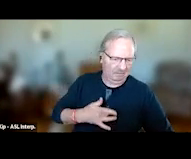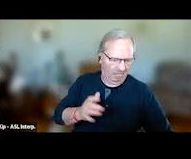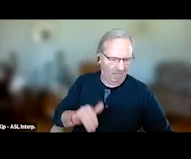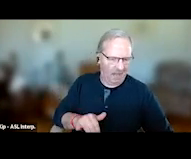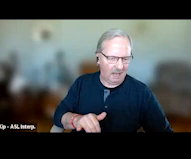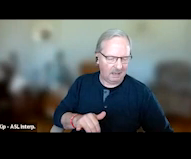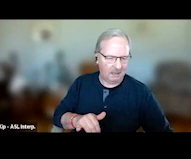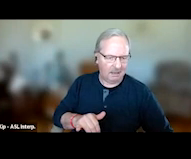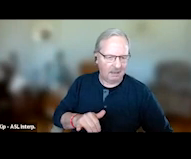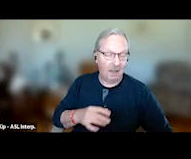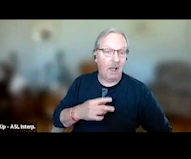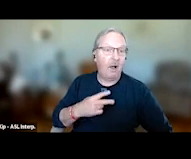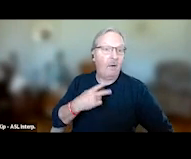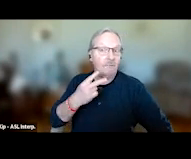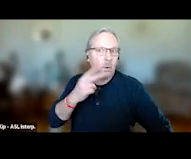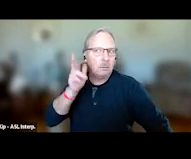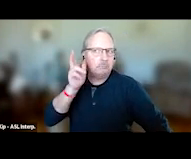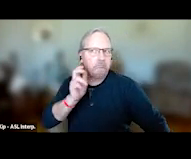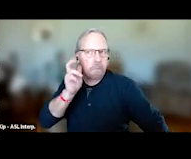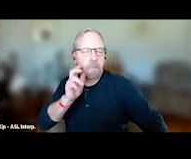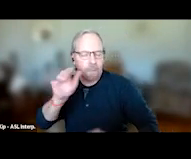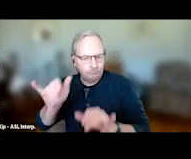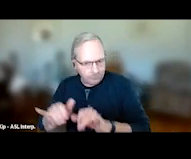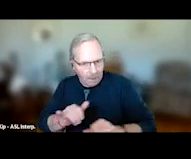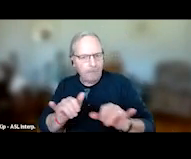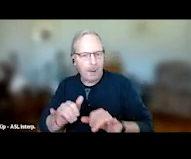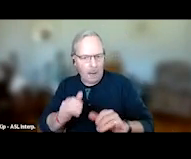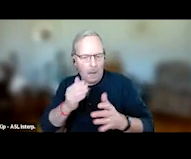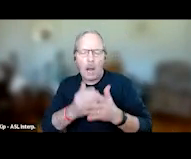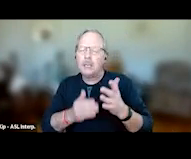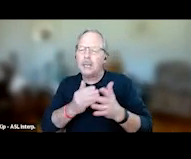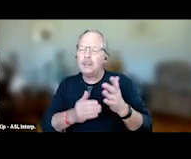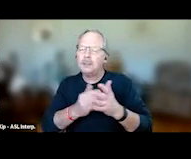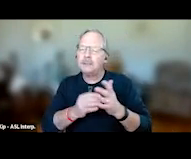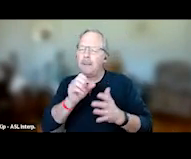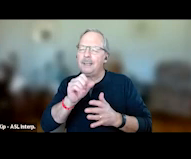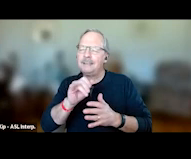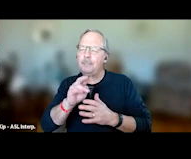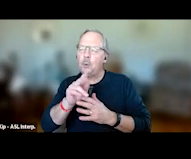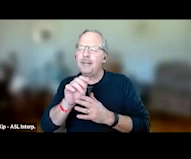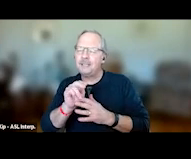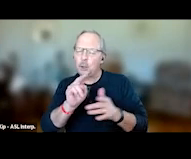Voices are very common and there are some simulations on the internet you can use if you're interested to see what it's like to hear voices and try